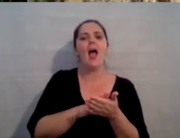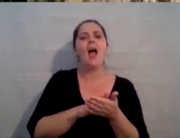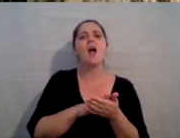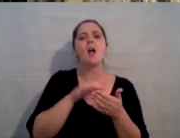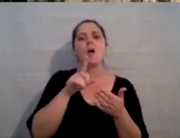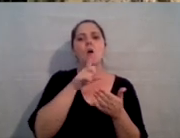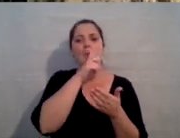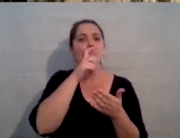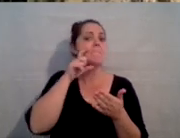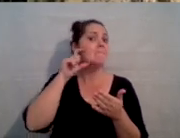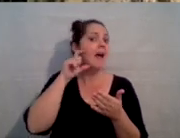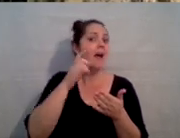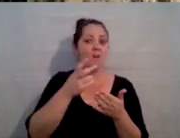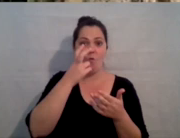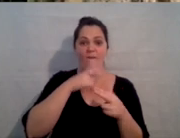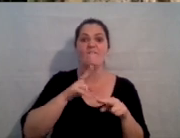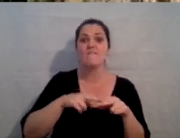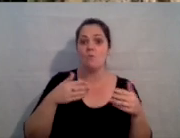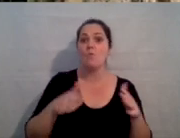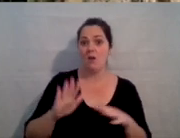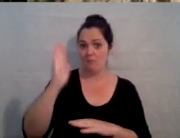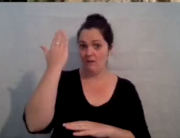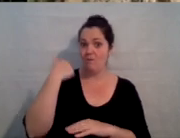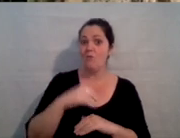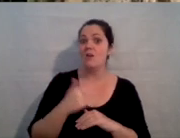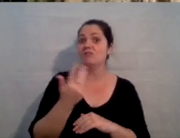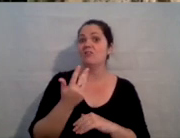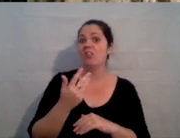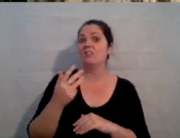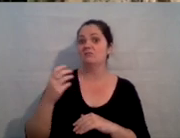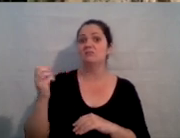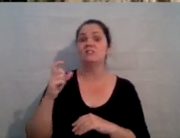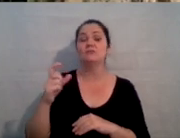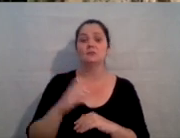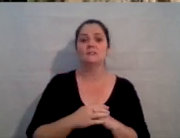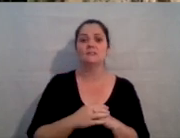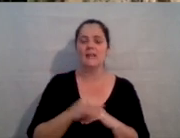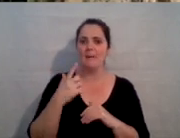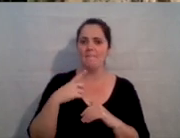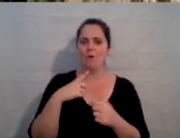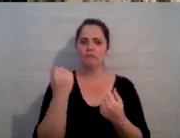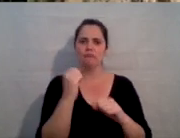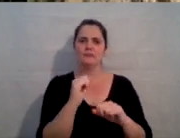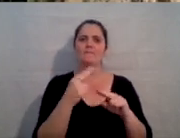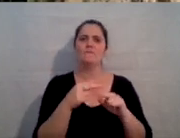models would be posing nude but to protect their virtue and the virtue of the students – this especially happened in America but